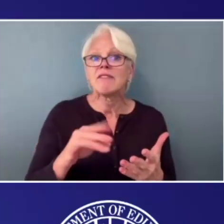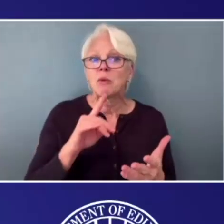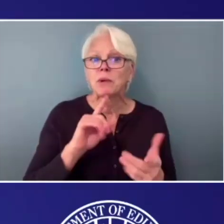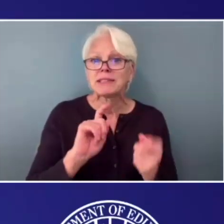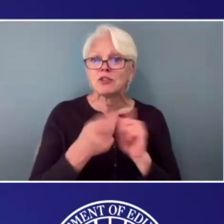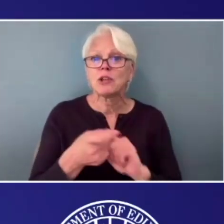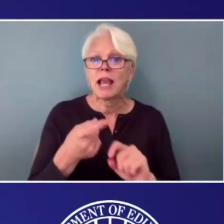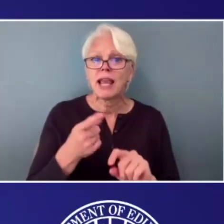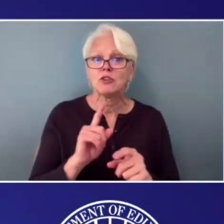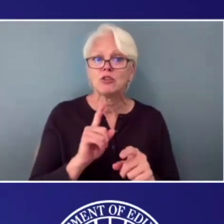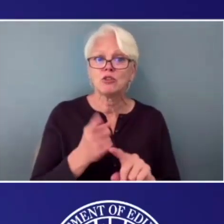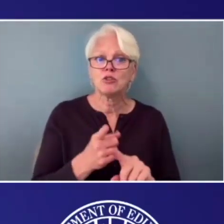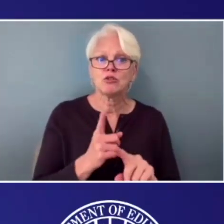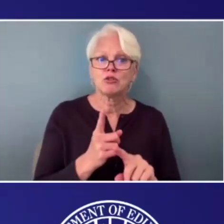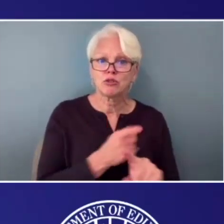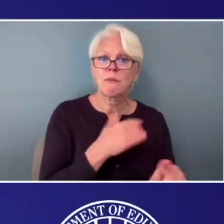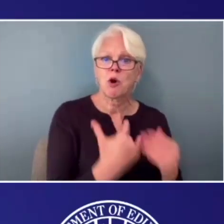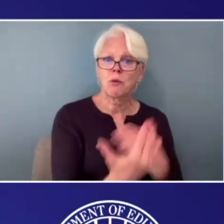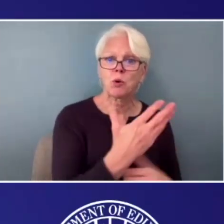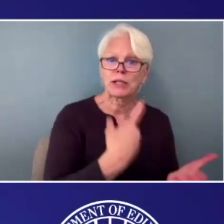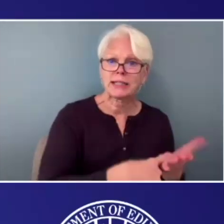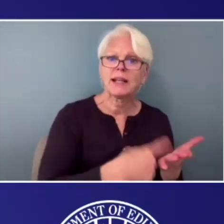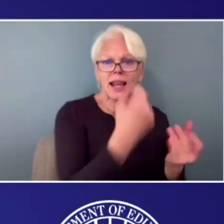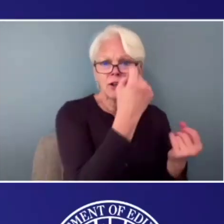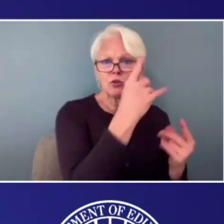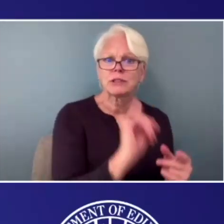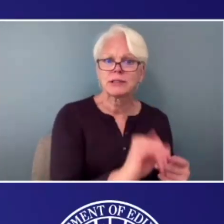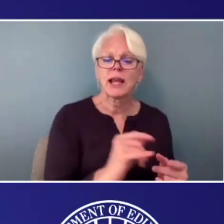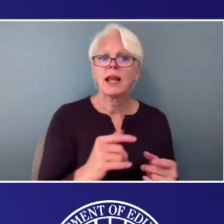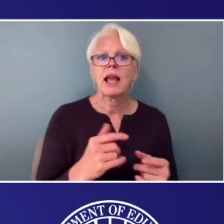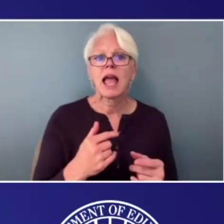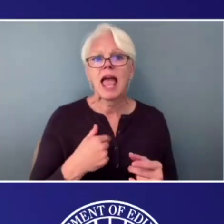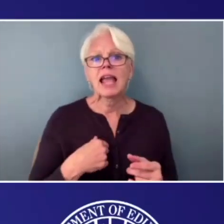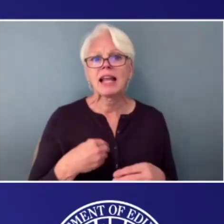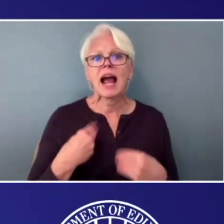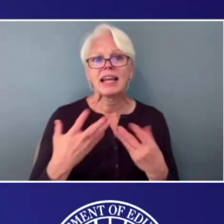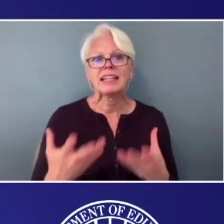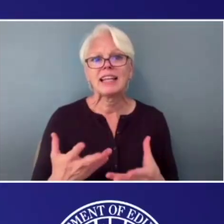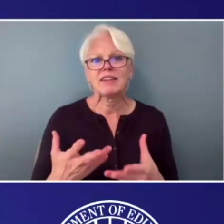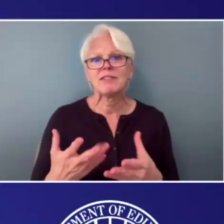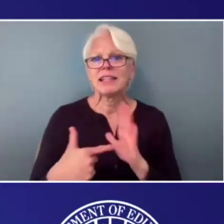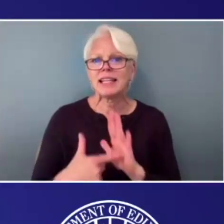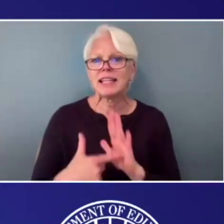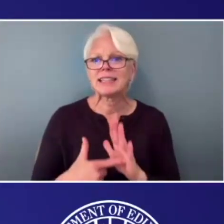this morning, I understand that. But I mean, I -- and I had given a scenario of one that was clearly not a professional